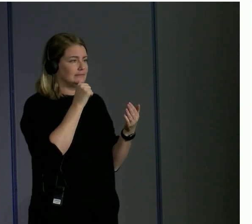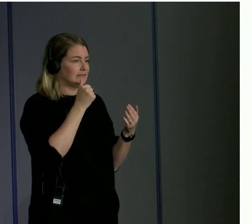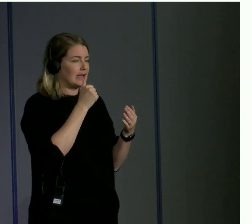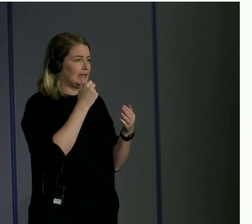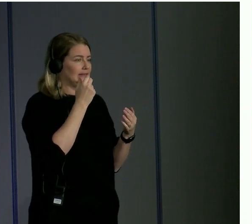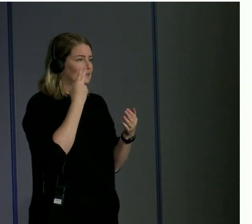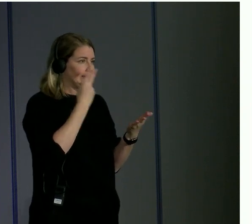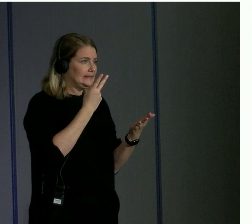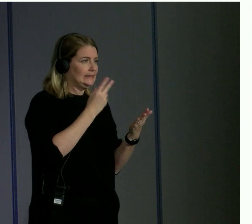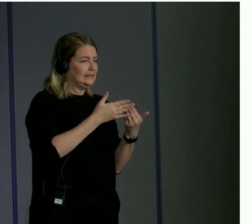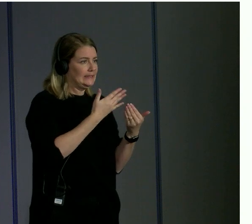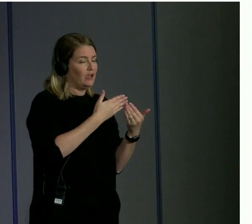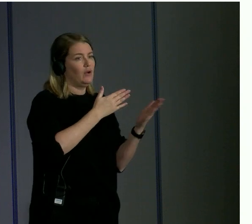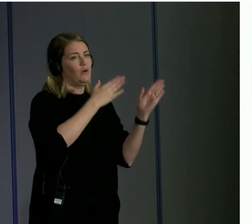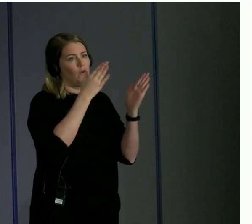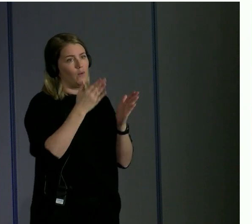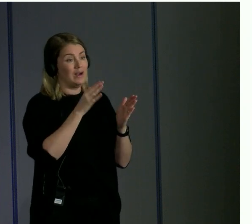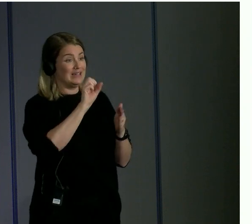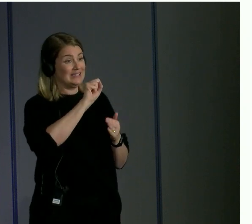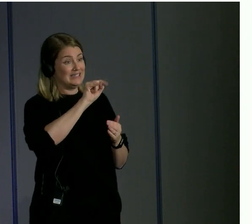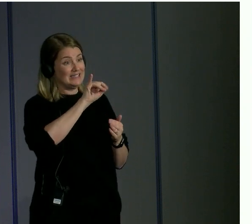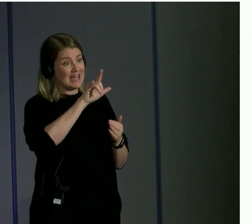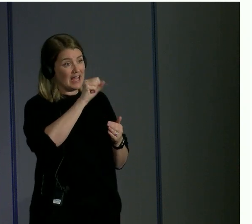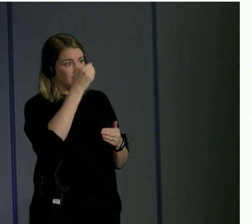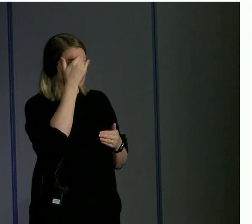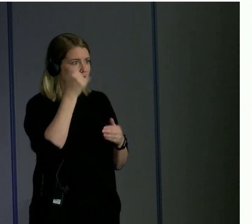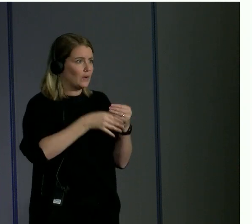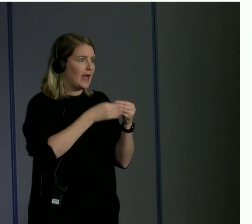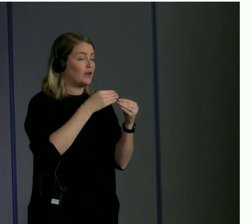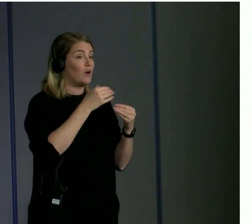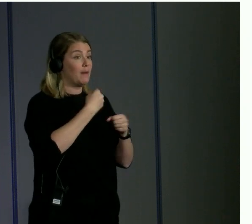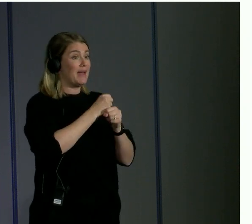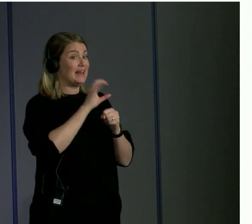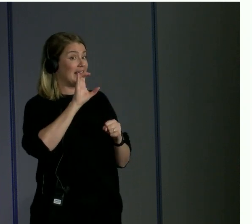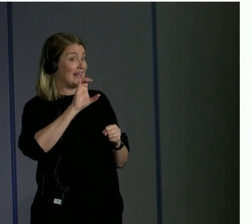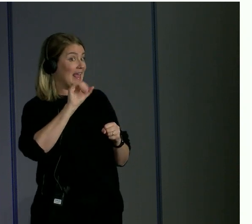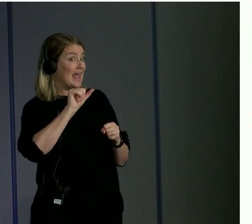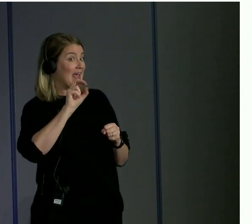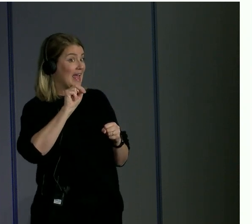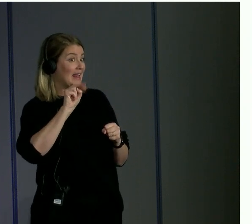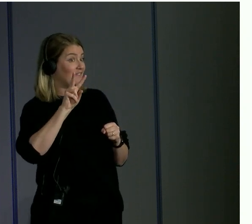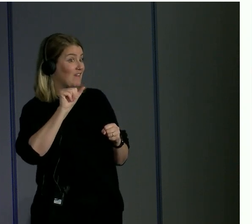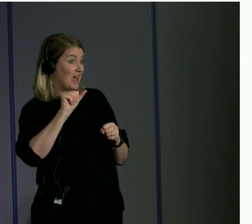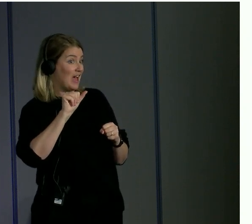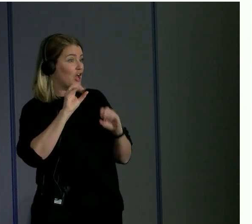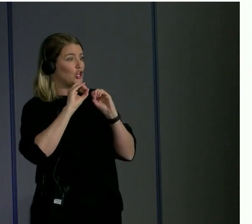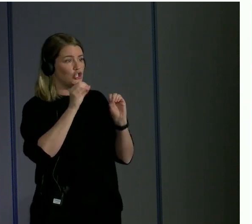I didn't add styles to my document. Or I made it in Canva and it has no tags whatsoever.